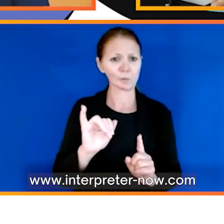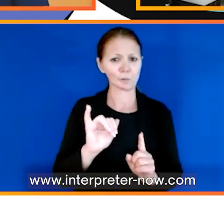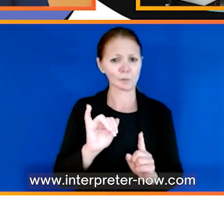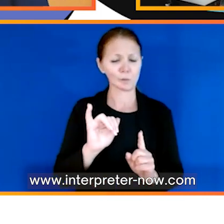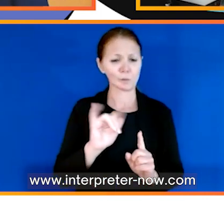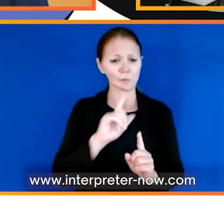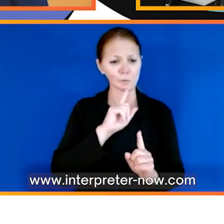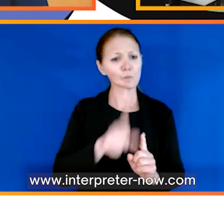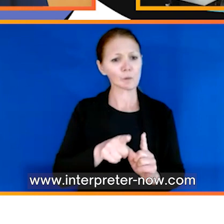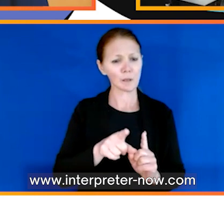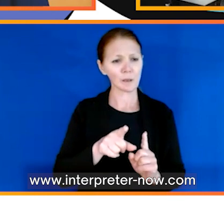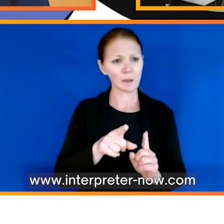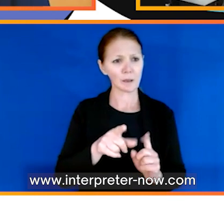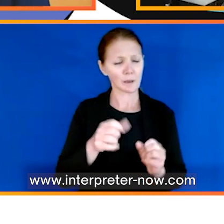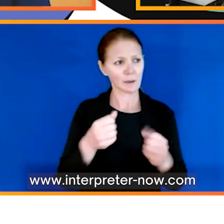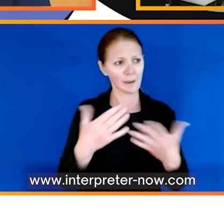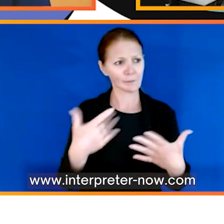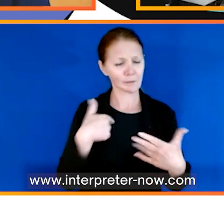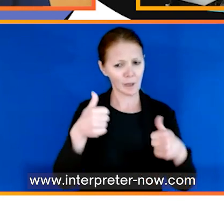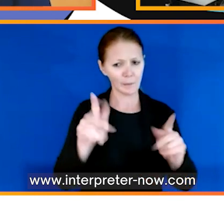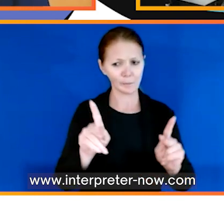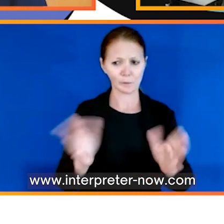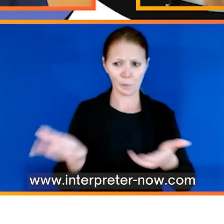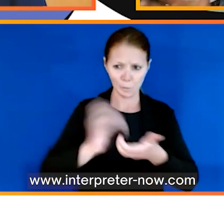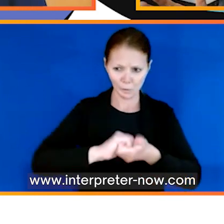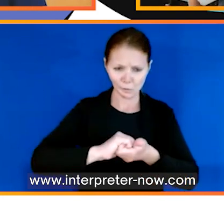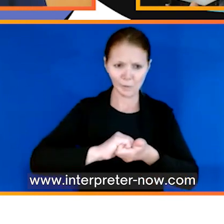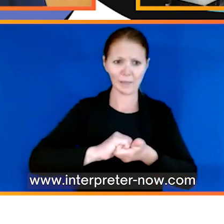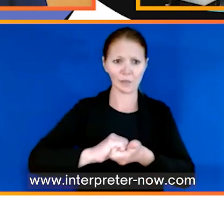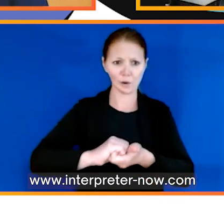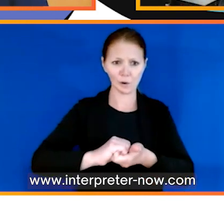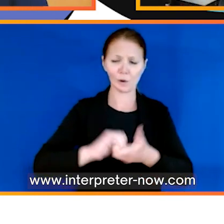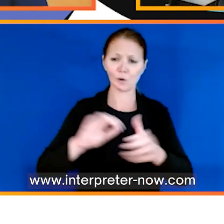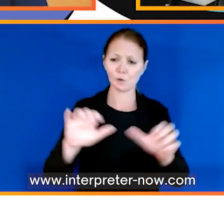do a good assessment. I remember you interviewing the Head of Product, interviewing the Head of Engineering, and